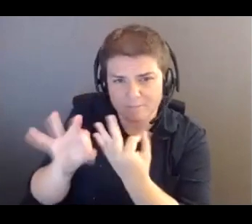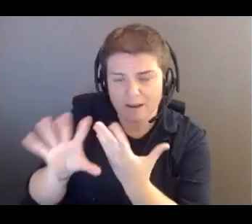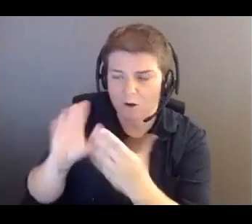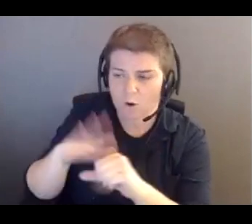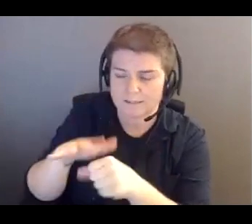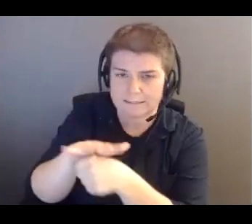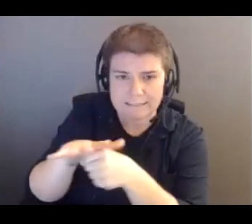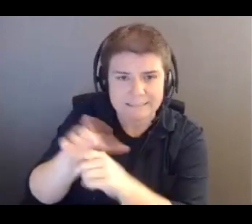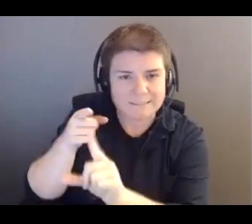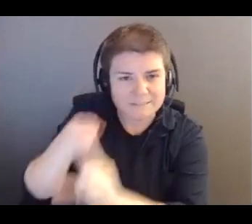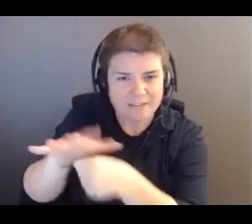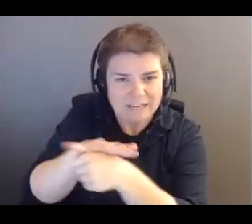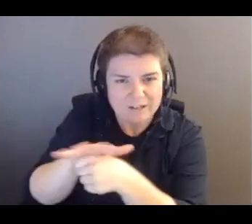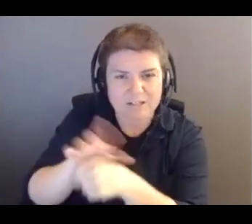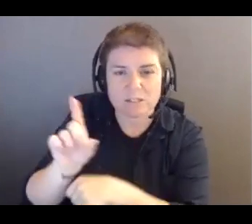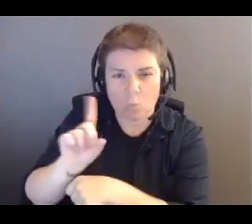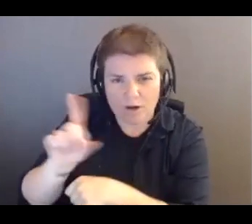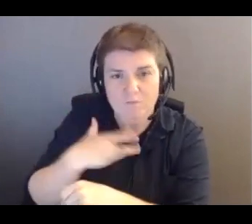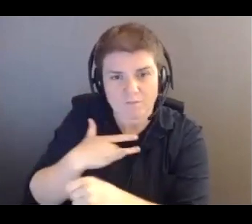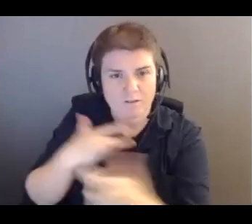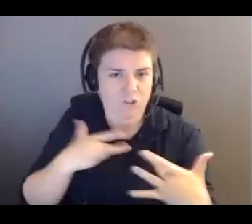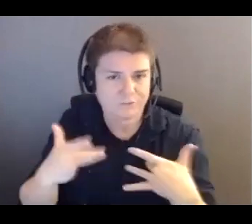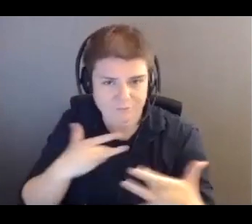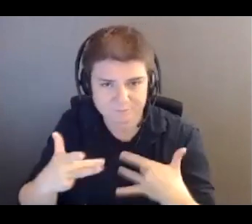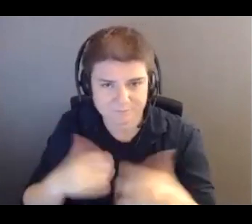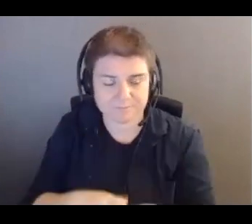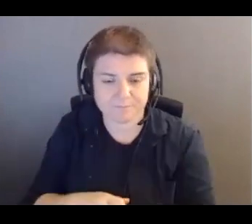or aspects of your application that you are most concerned about. So some good questions